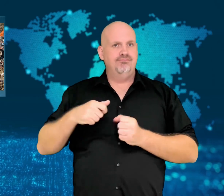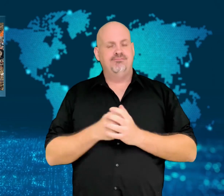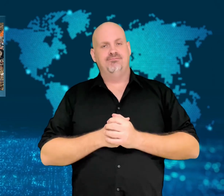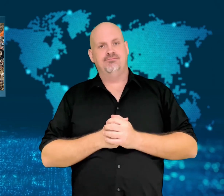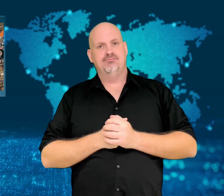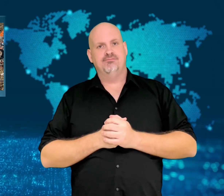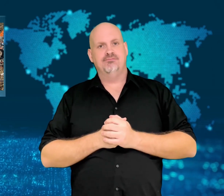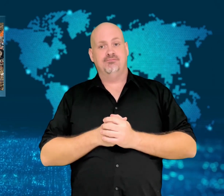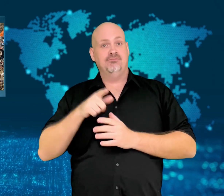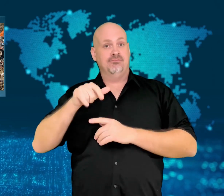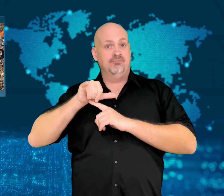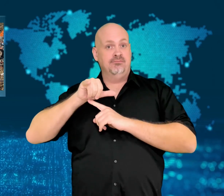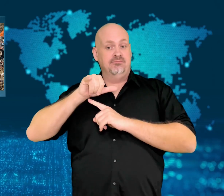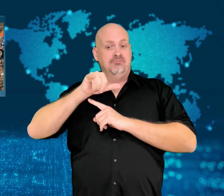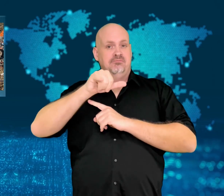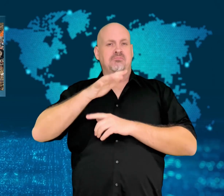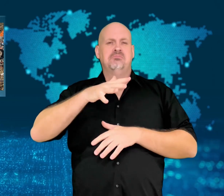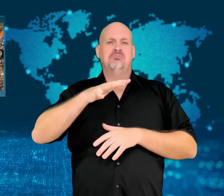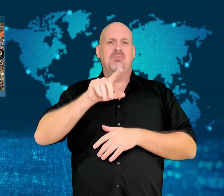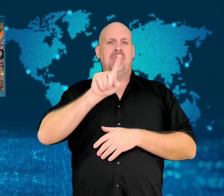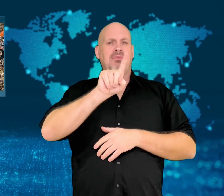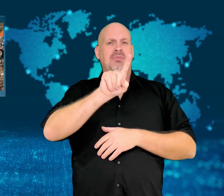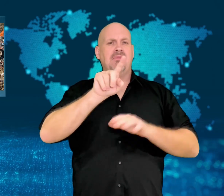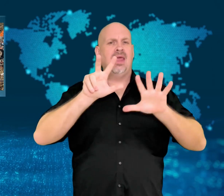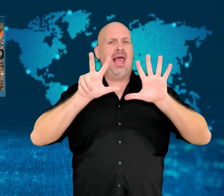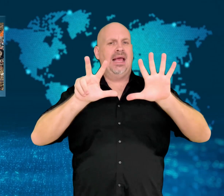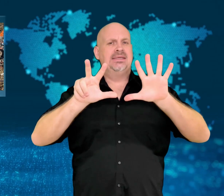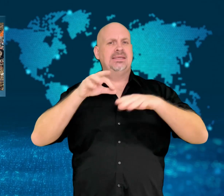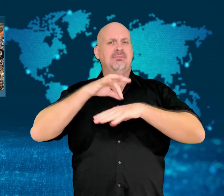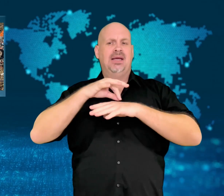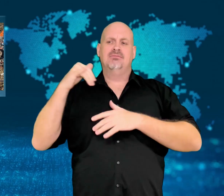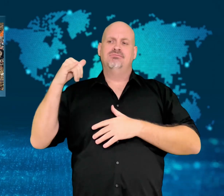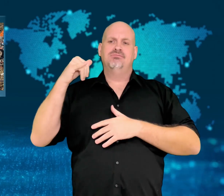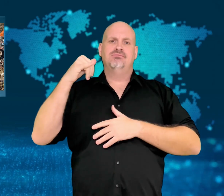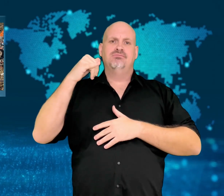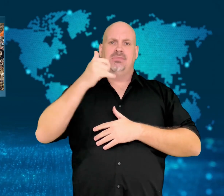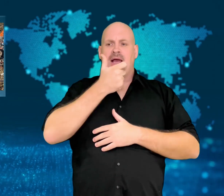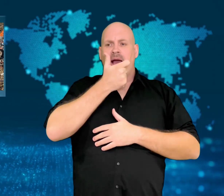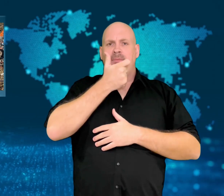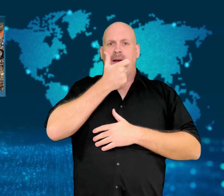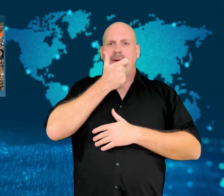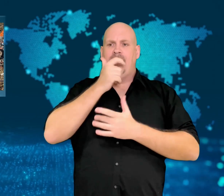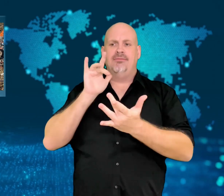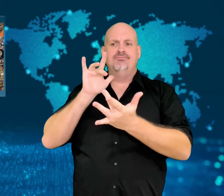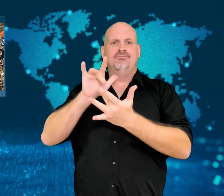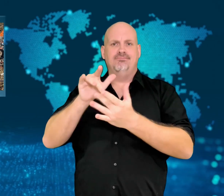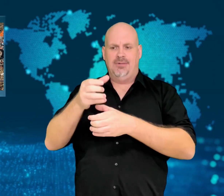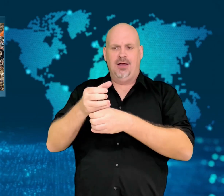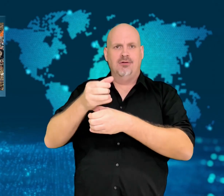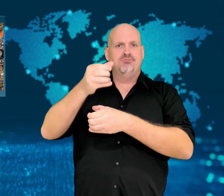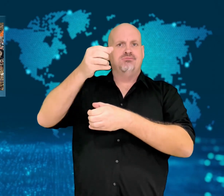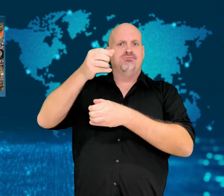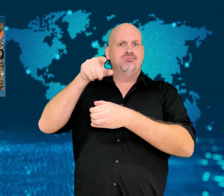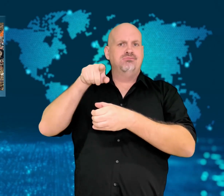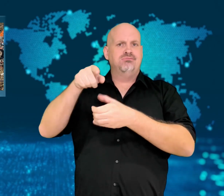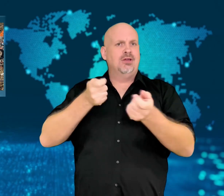The plane last made contact with the tower around 18 minutes into its flight